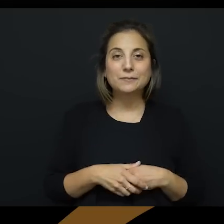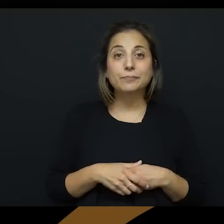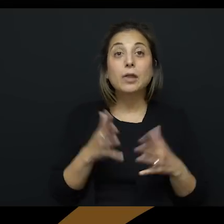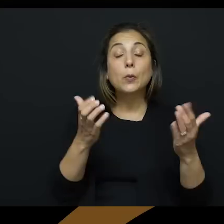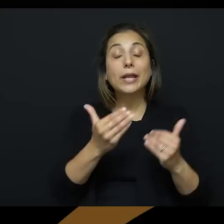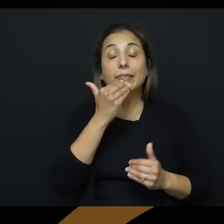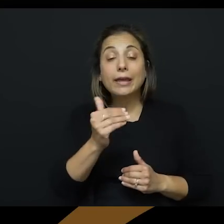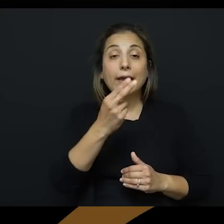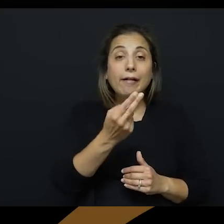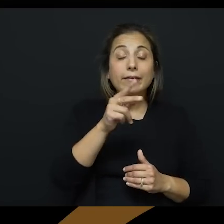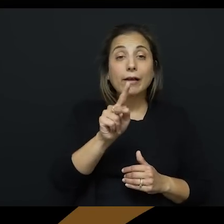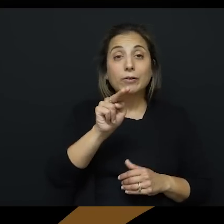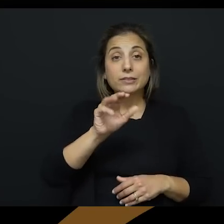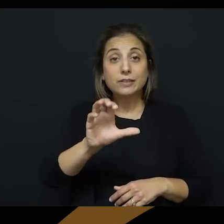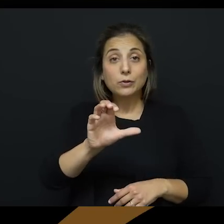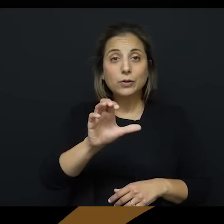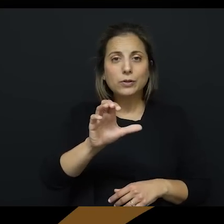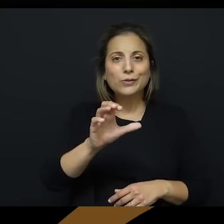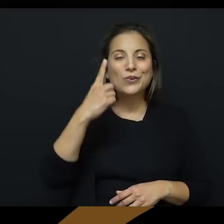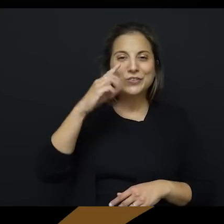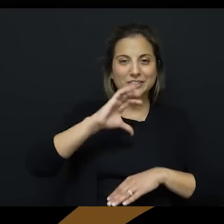the Helen Keller National Center for putting on this event